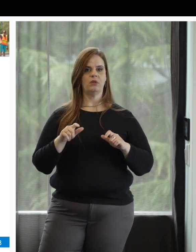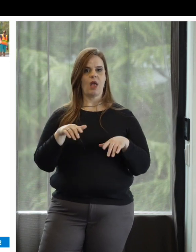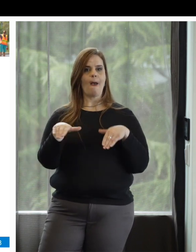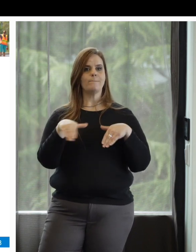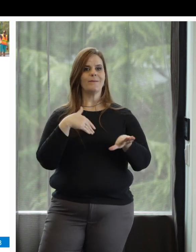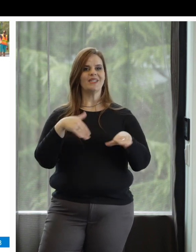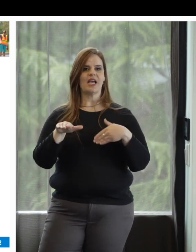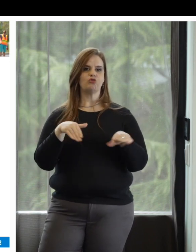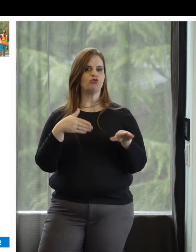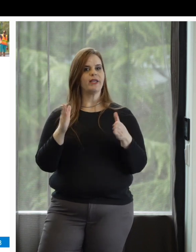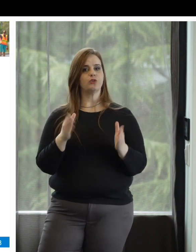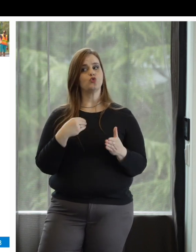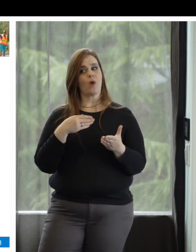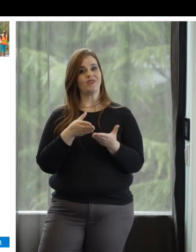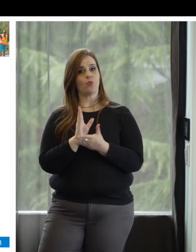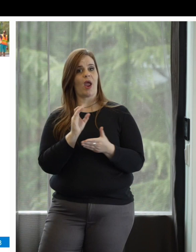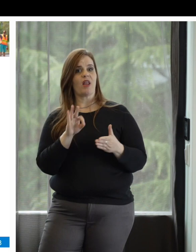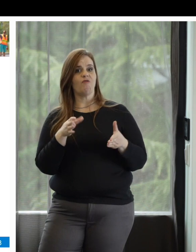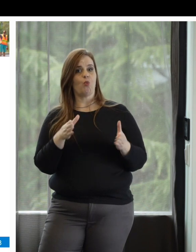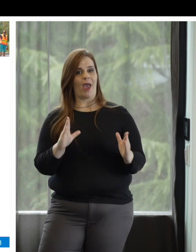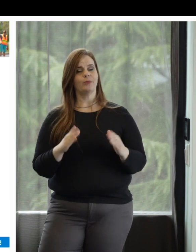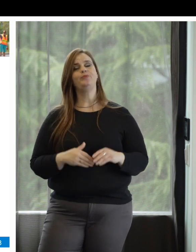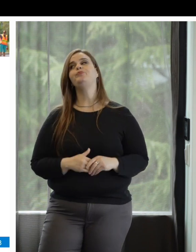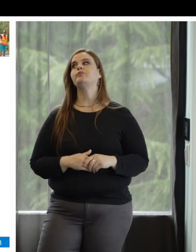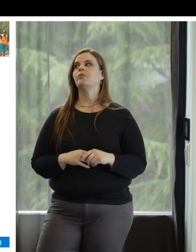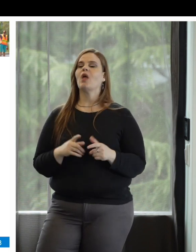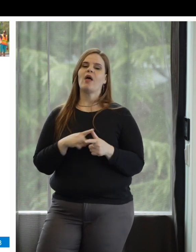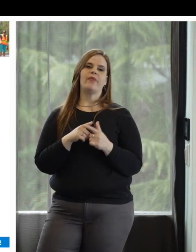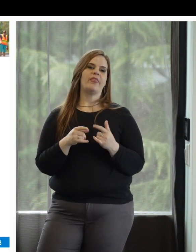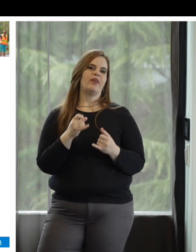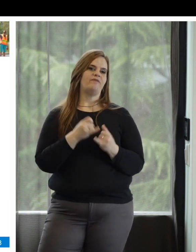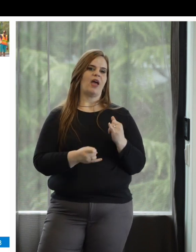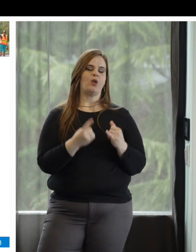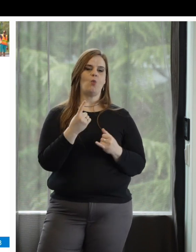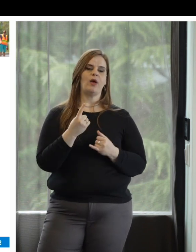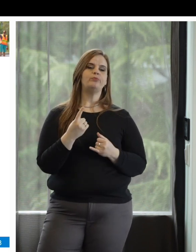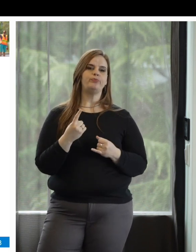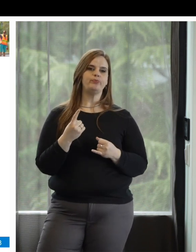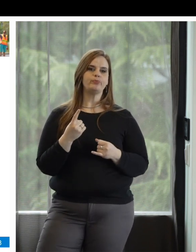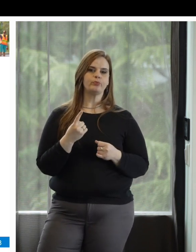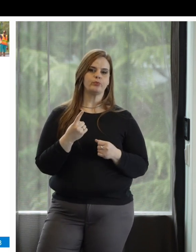right of way. So and in the final one was innovation